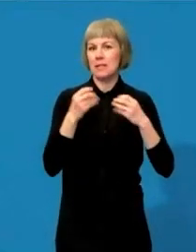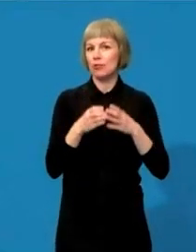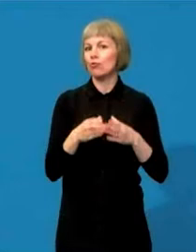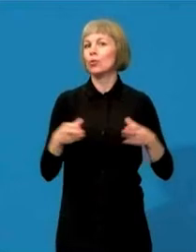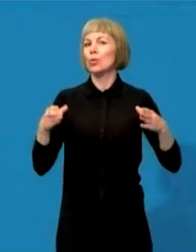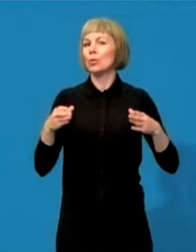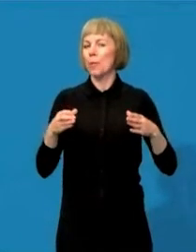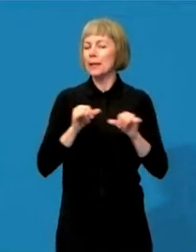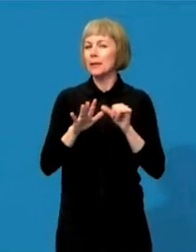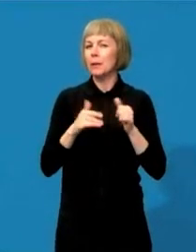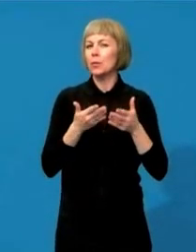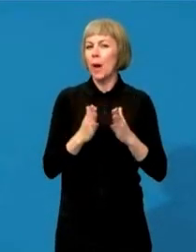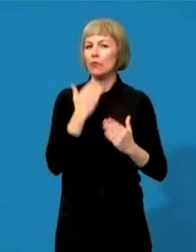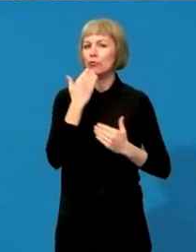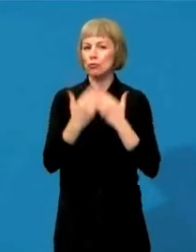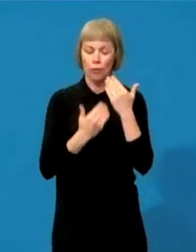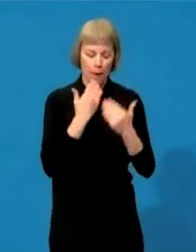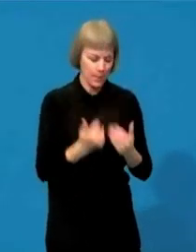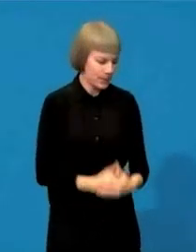And it's been going for about five years now.